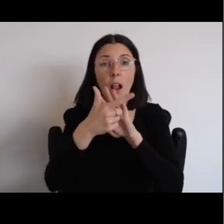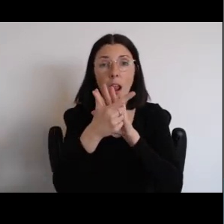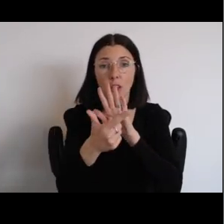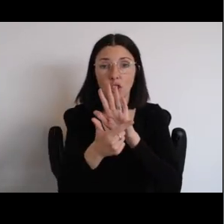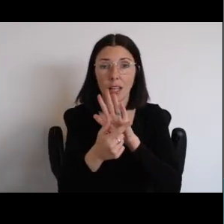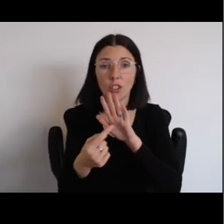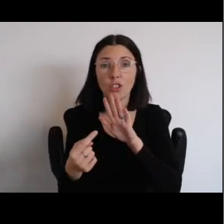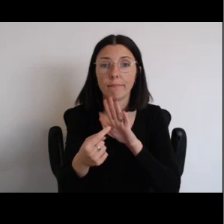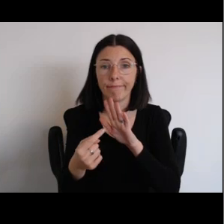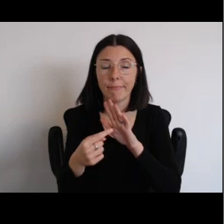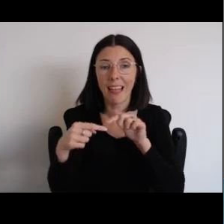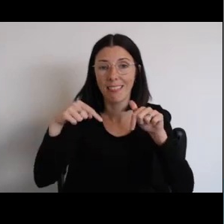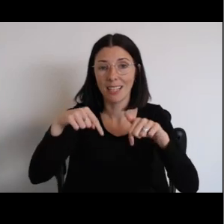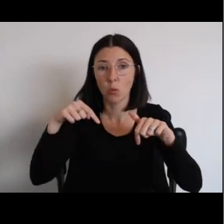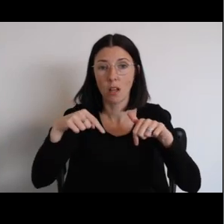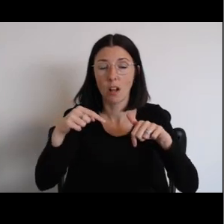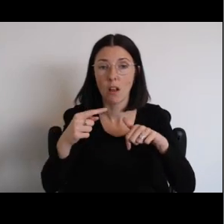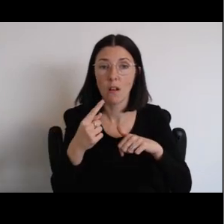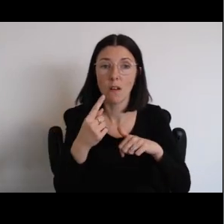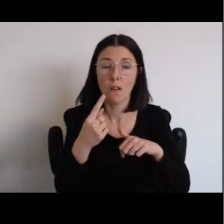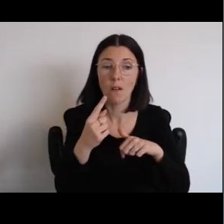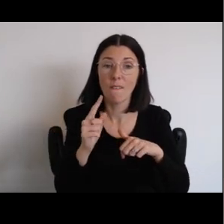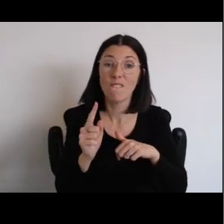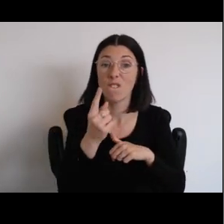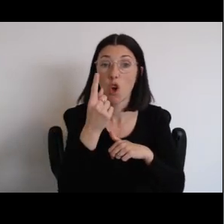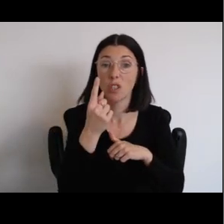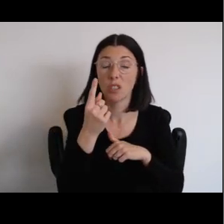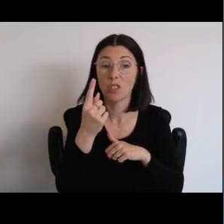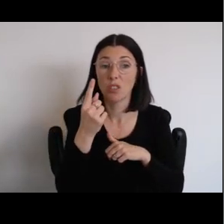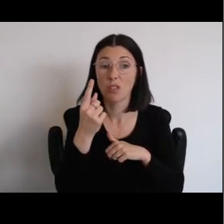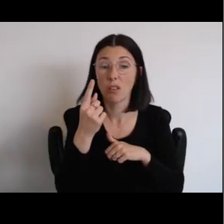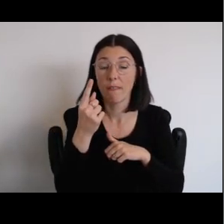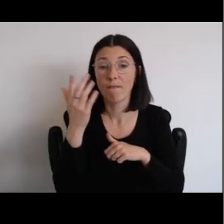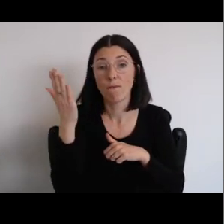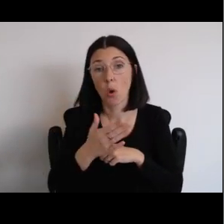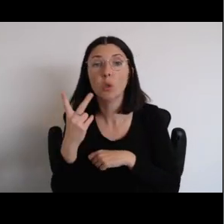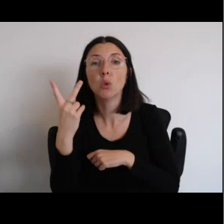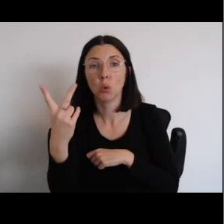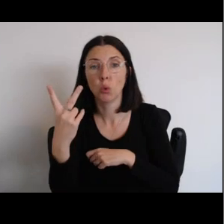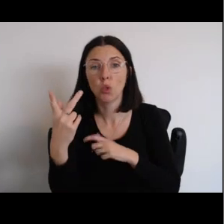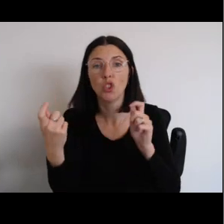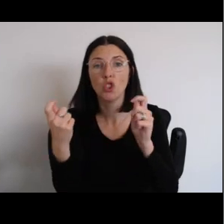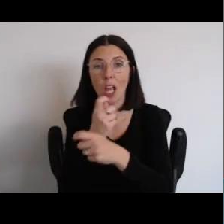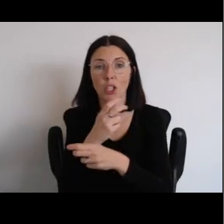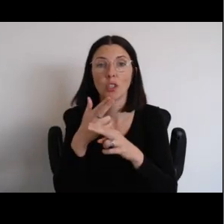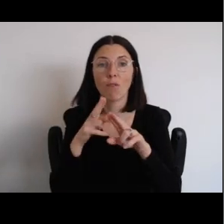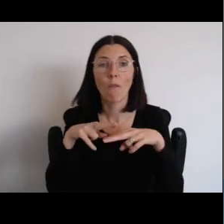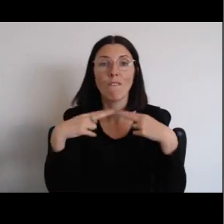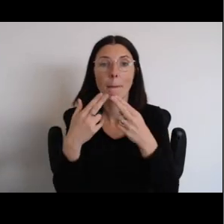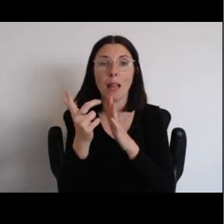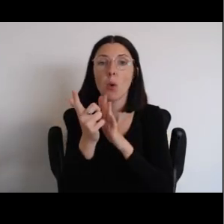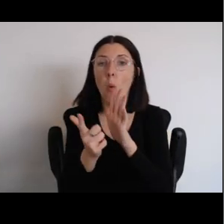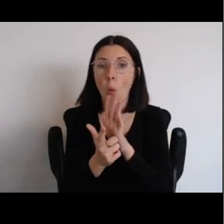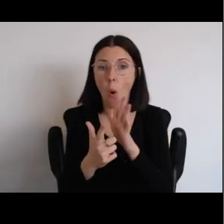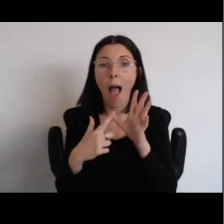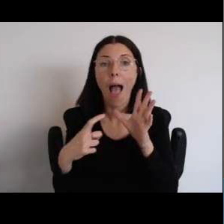um two pieces of change to the Family Law Act so um this legislation that we've just been talking